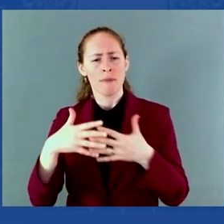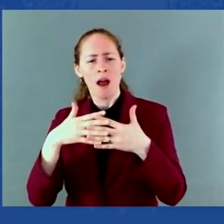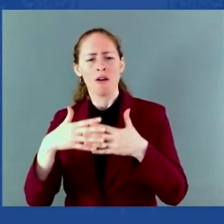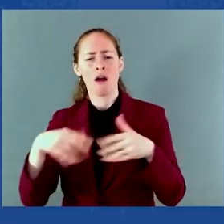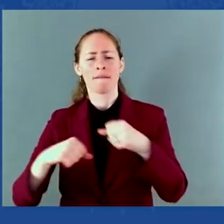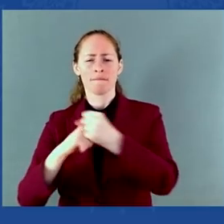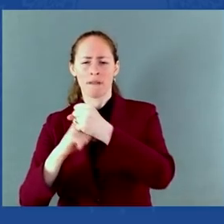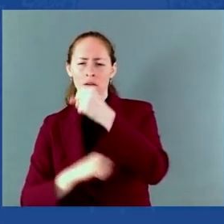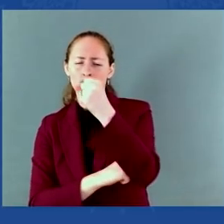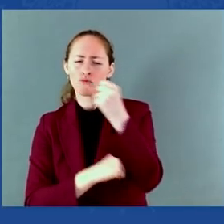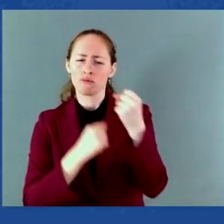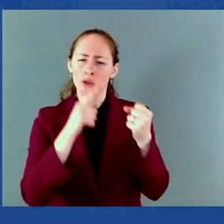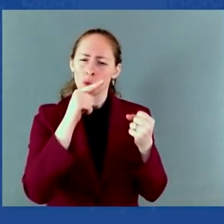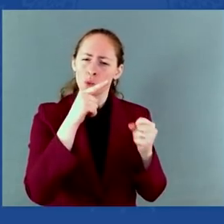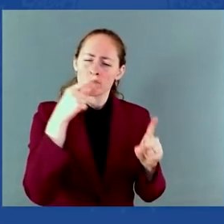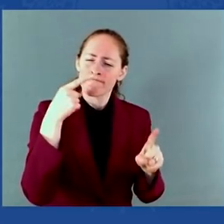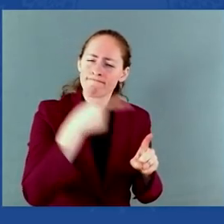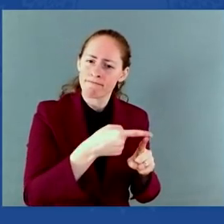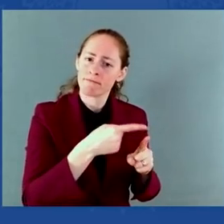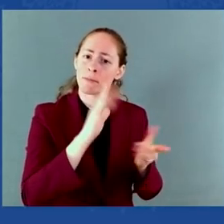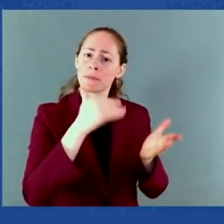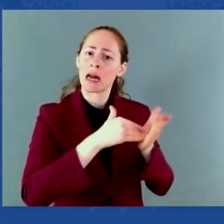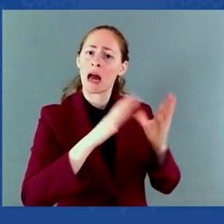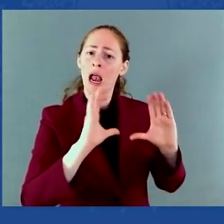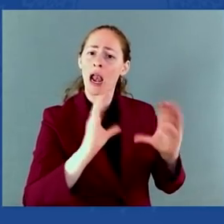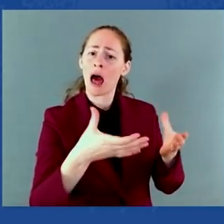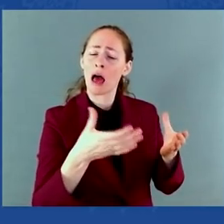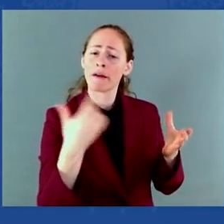how Wall Street built America, I think I'm going to -- anyway.